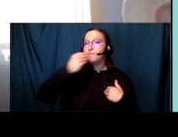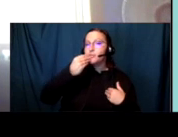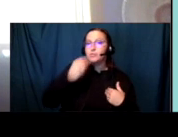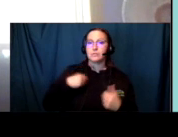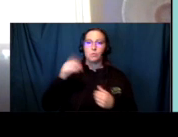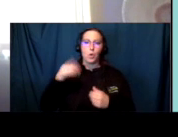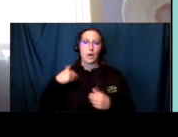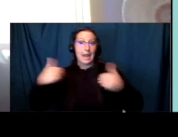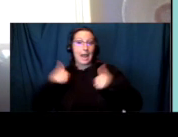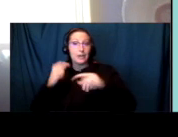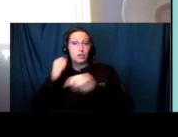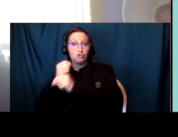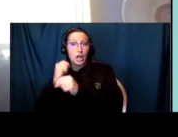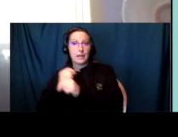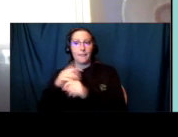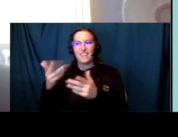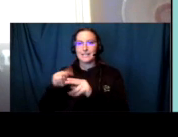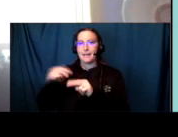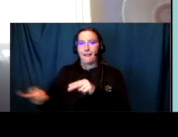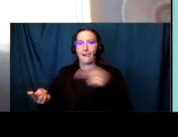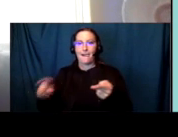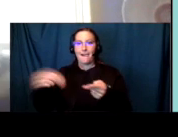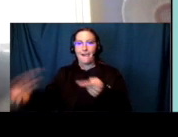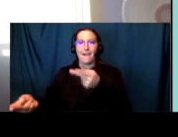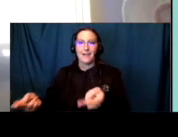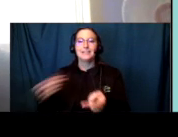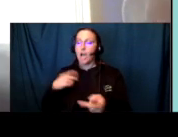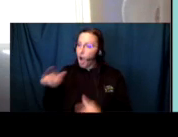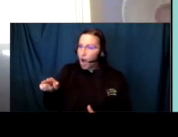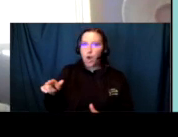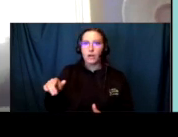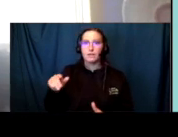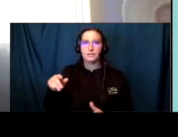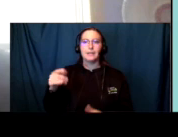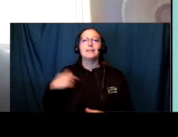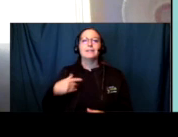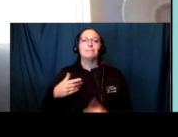Ways to like sneakily get in more words that are not farm animals but that